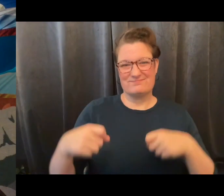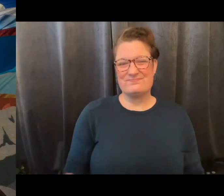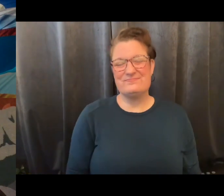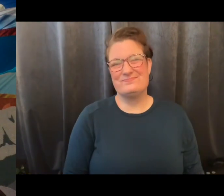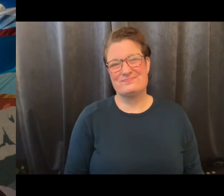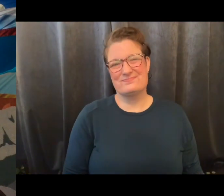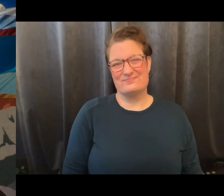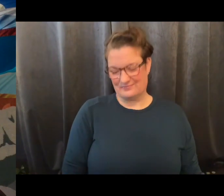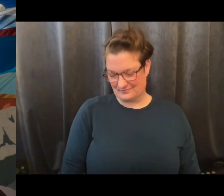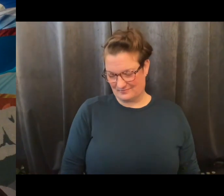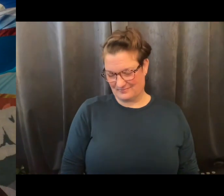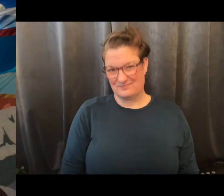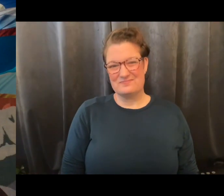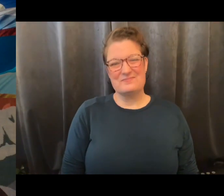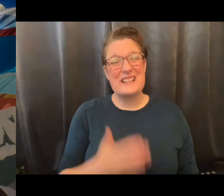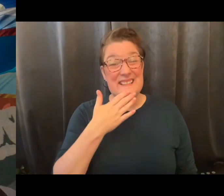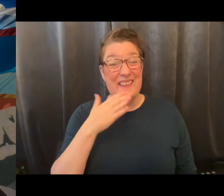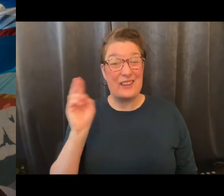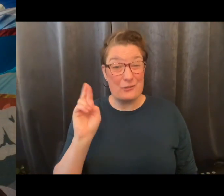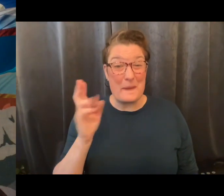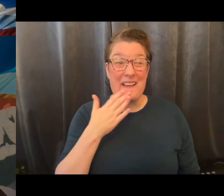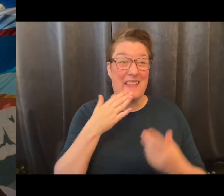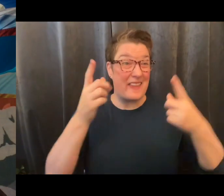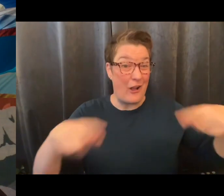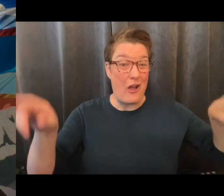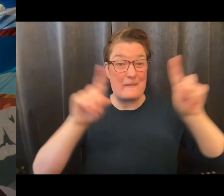And thank you to all of you who've been with us on this journey, whether